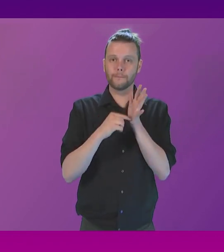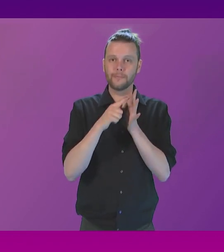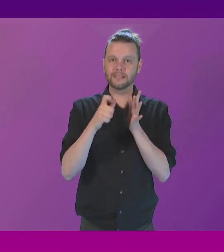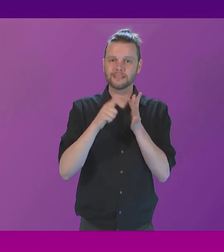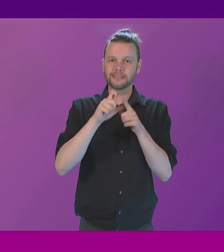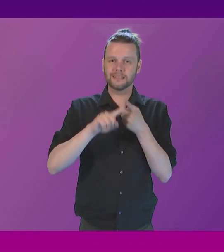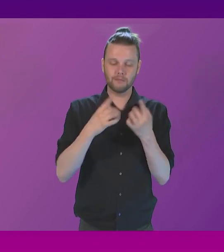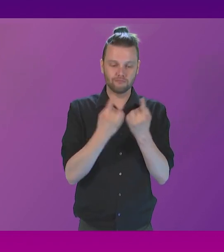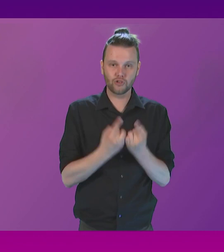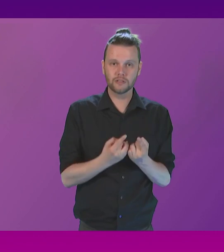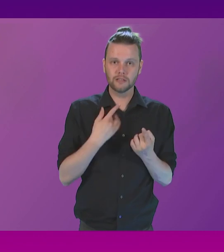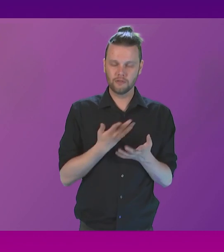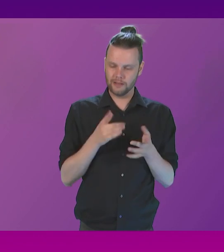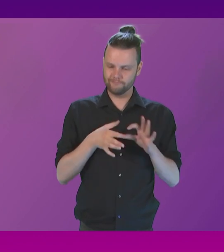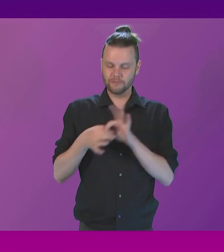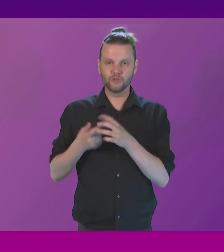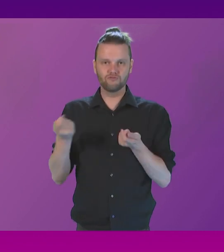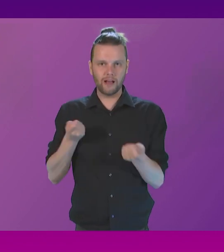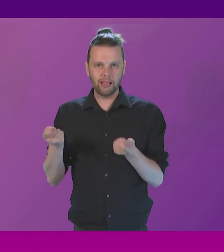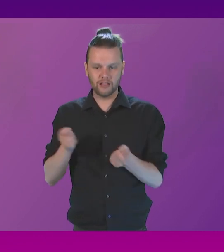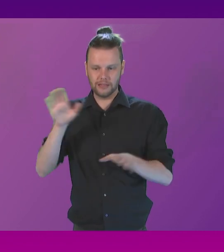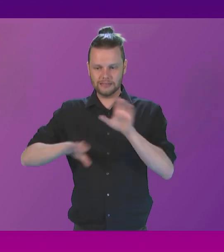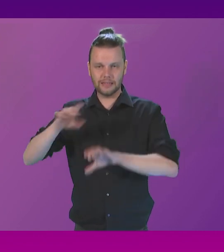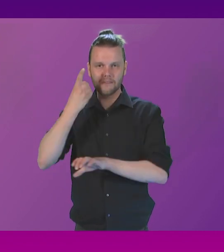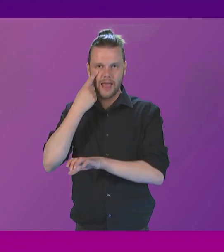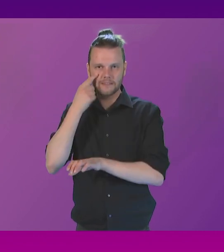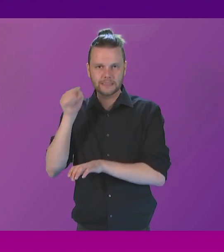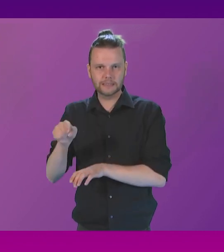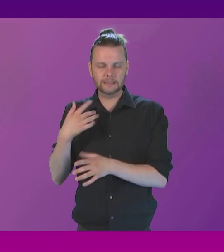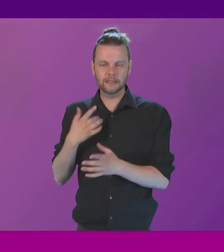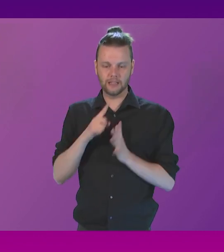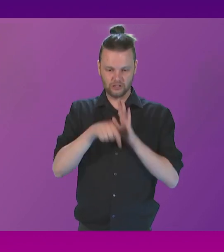very much on the regulation and scientific evidence—which was where Jim Fairlie rightly